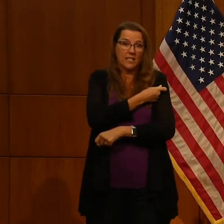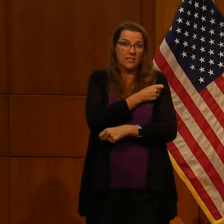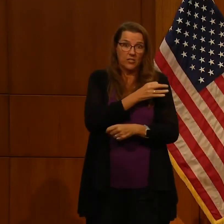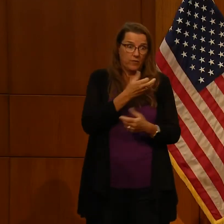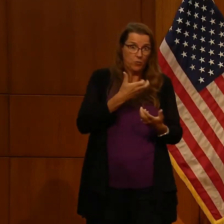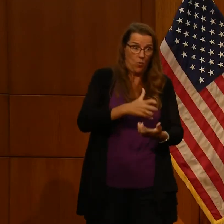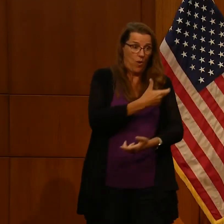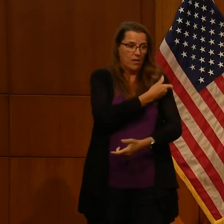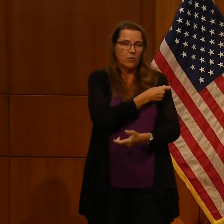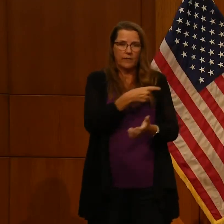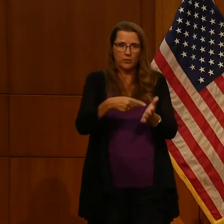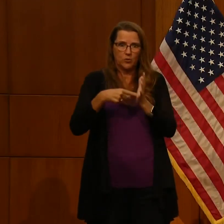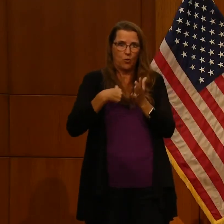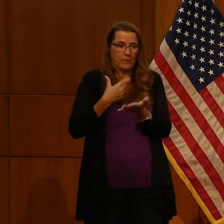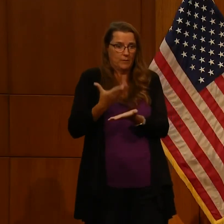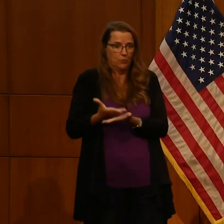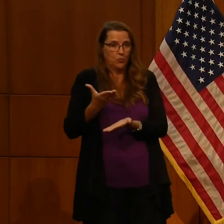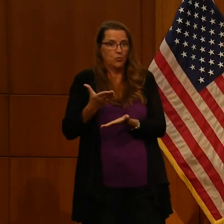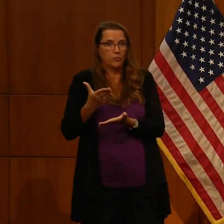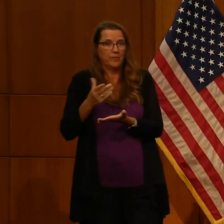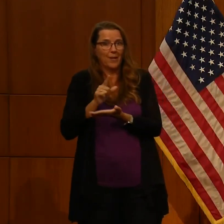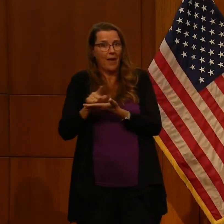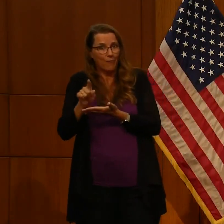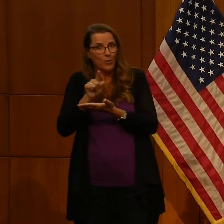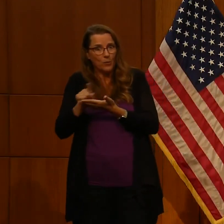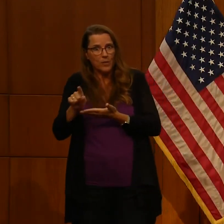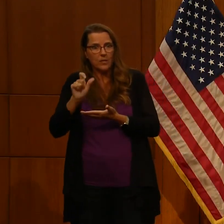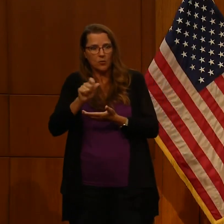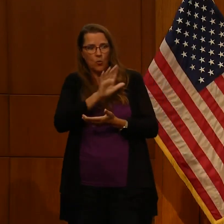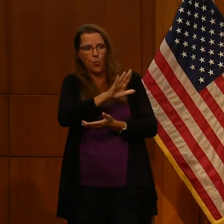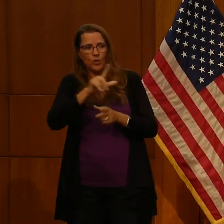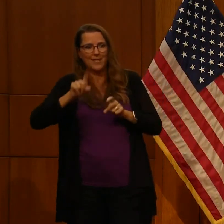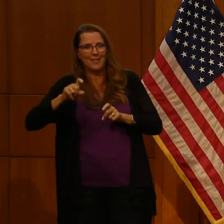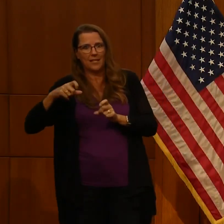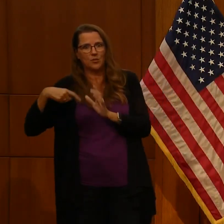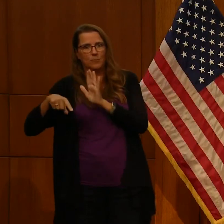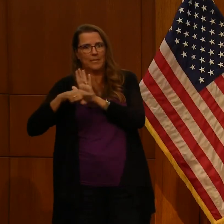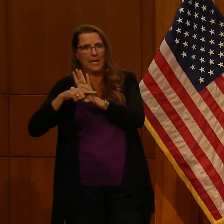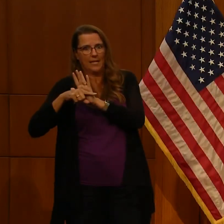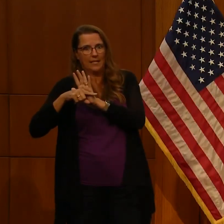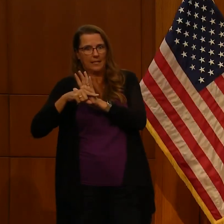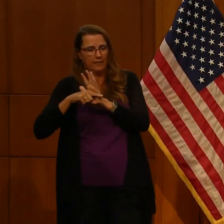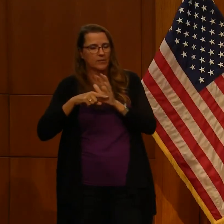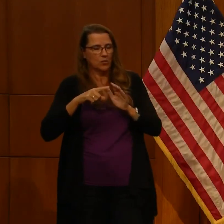KNOW, INDIVIDUALS THAT ARE CHOOSING NOT TO BE VACCINATED HAVE TO SHOW PROOF WANTS A WEEK